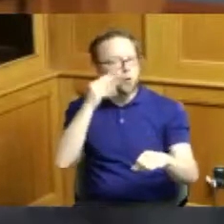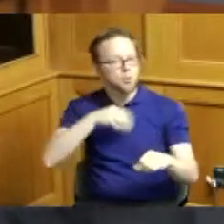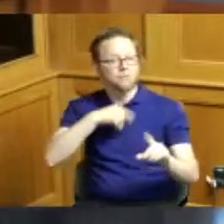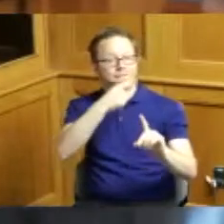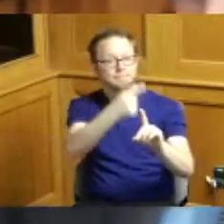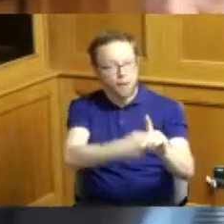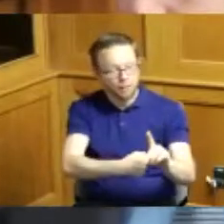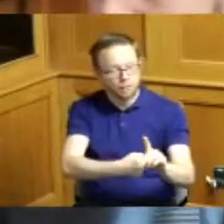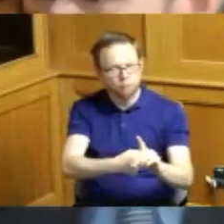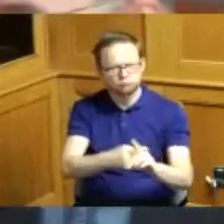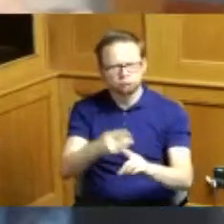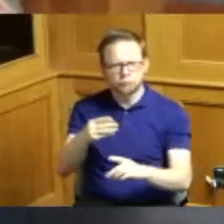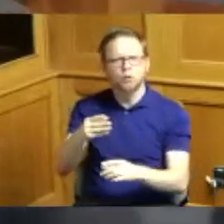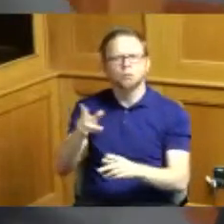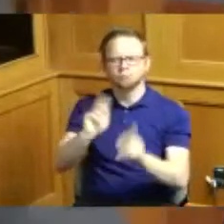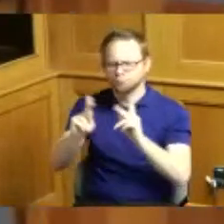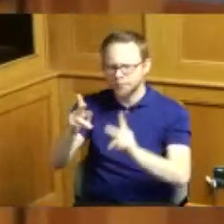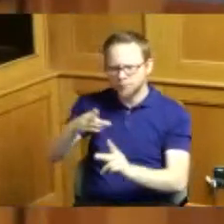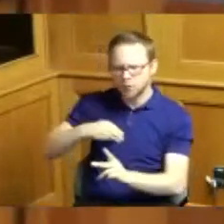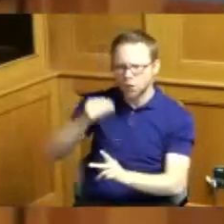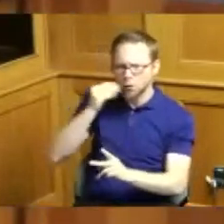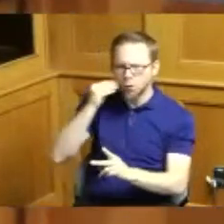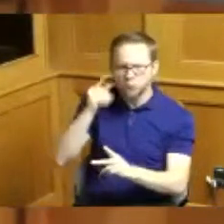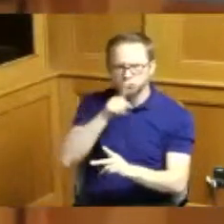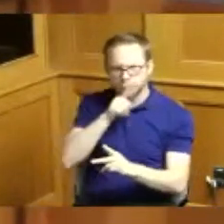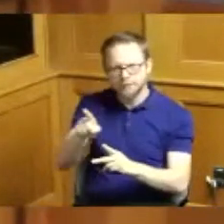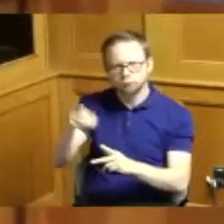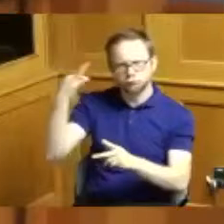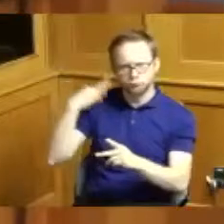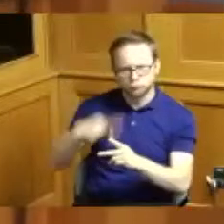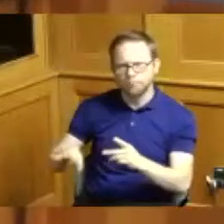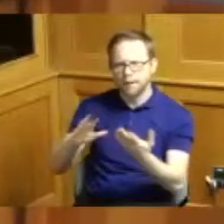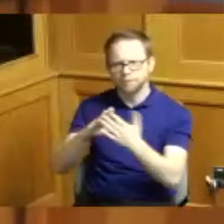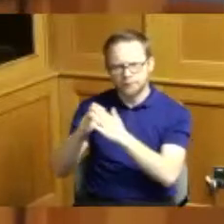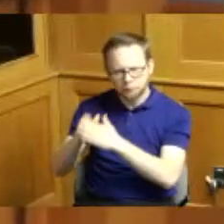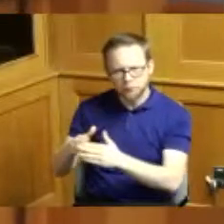contribute to the health and vibrancy of our communities and enhance the prosperity of Hamilton